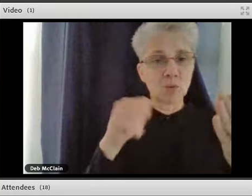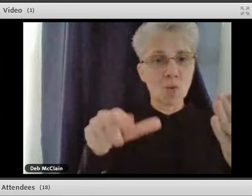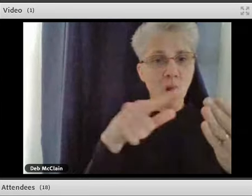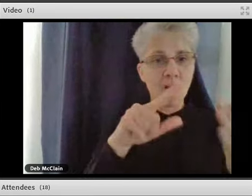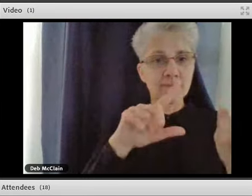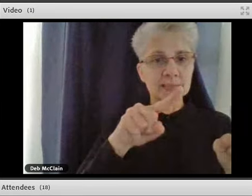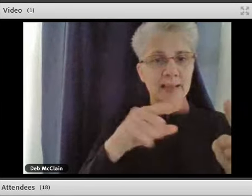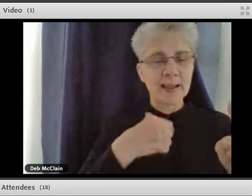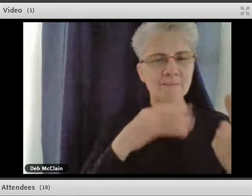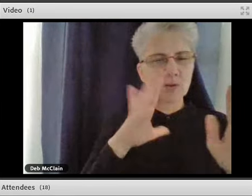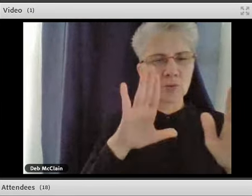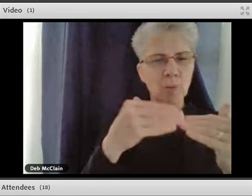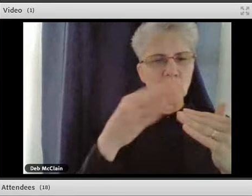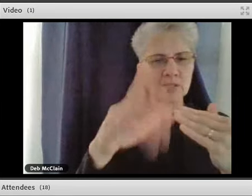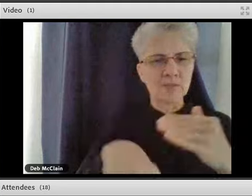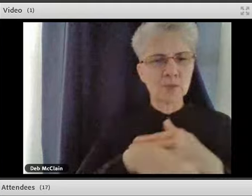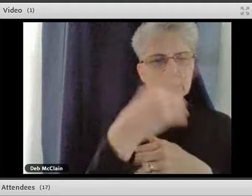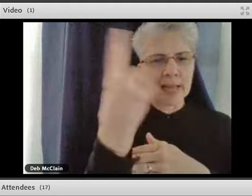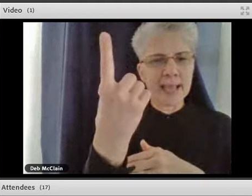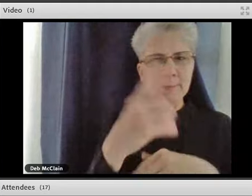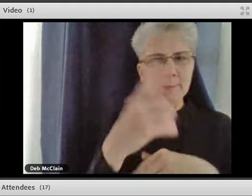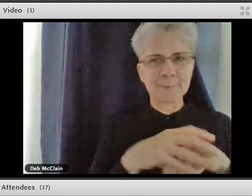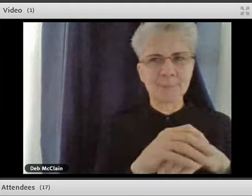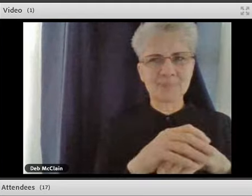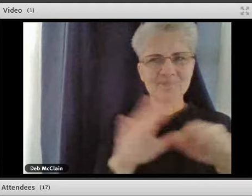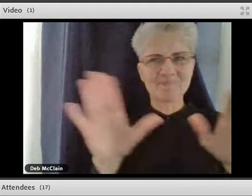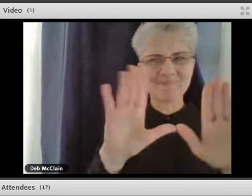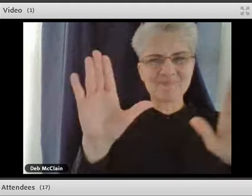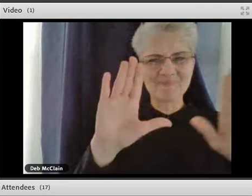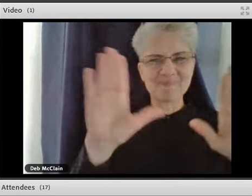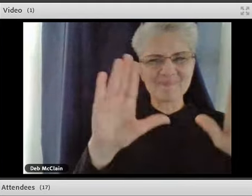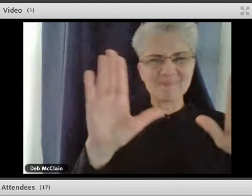the SWFLN Facebook page, or your message from the Listserv. Thank you, everyone, for attending,